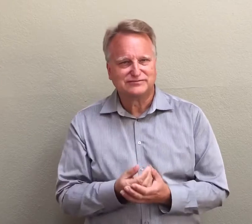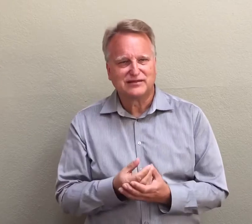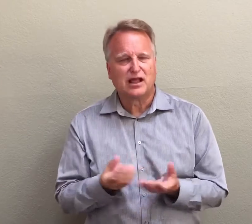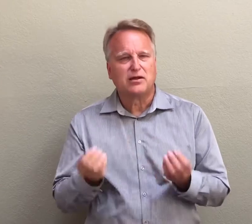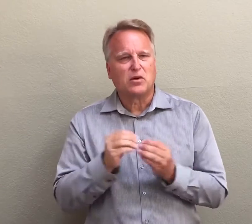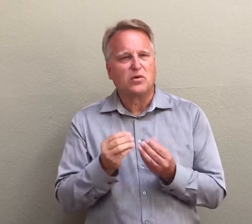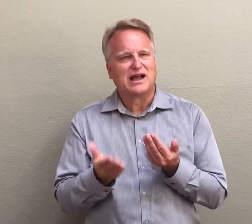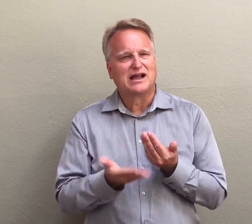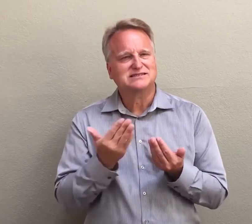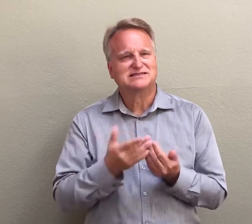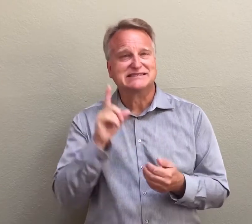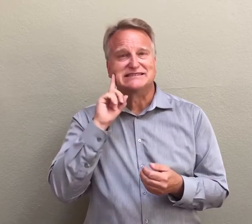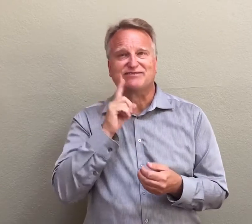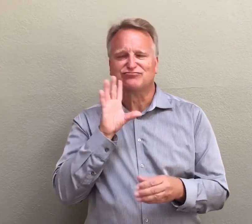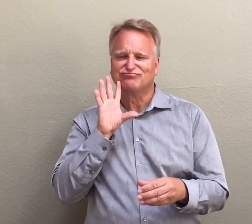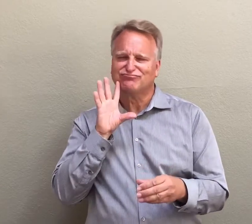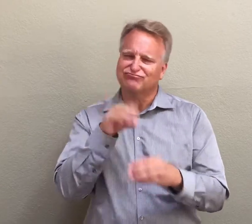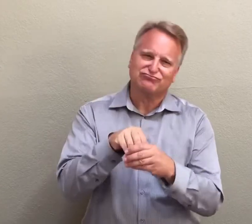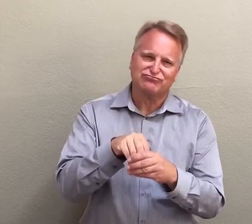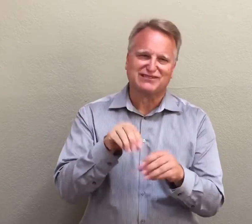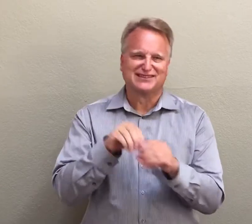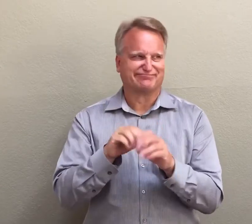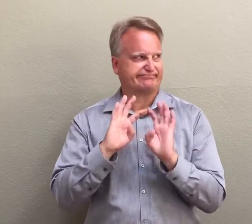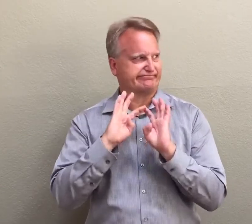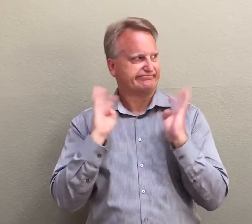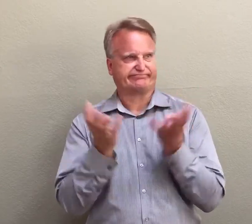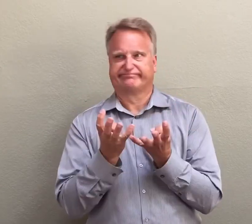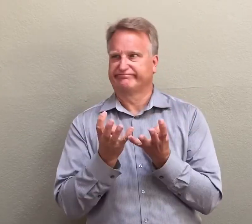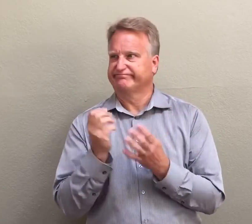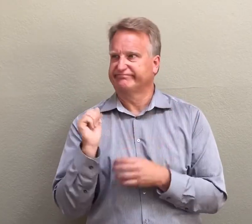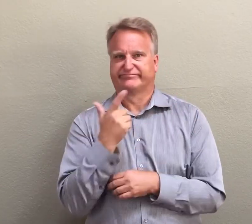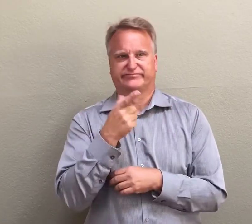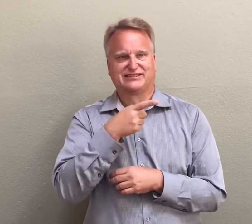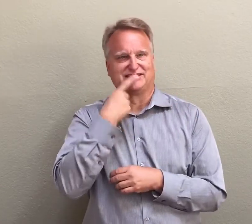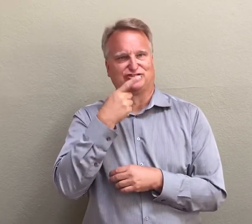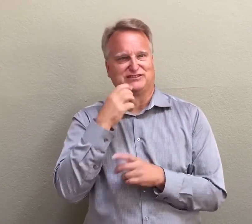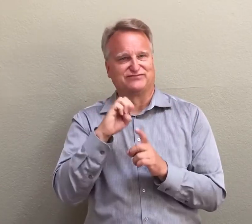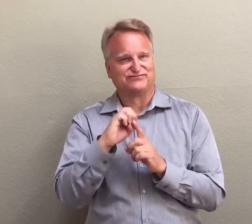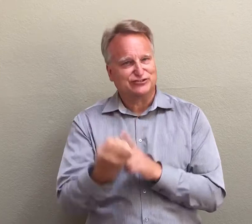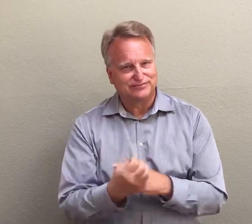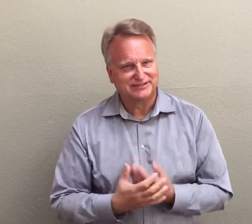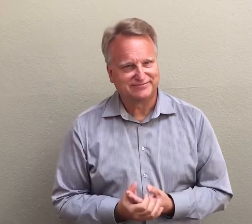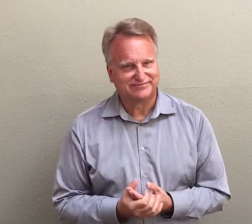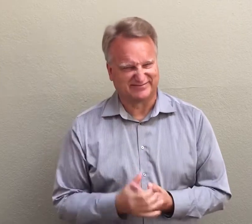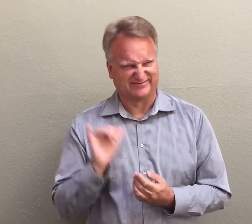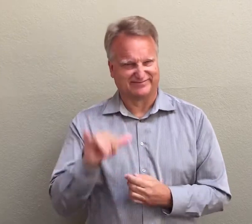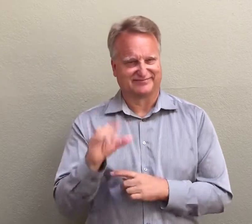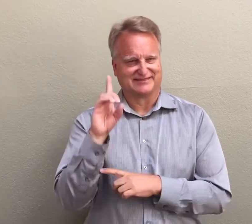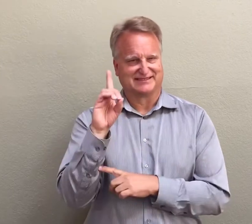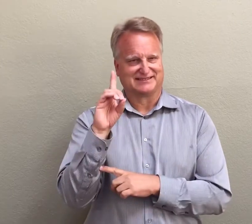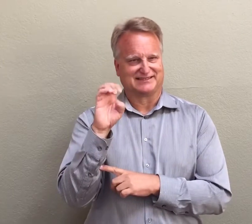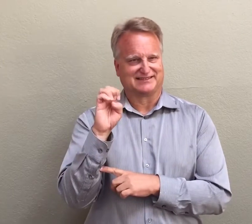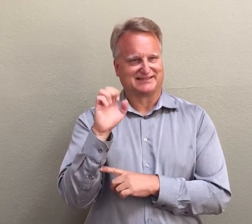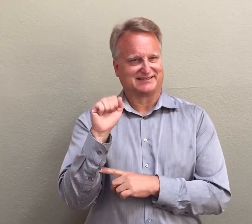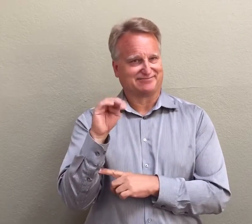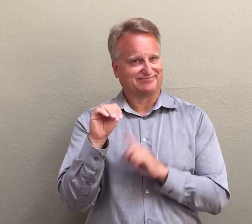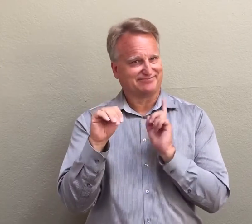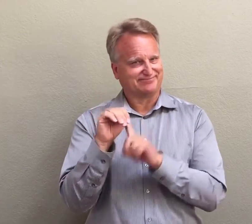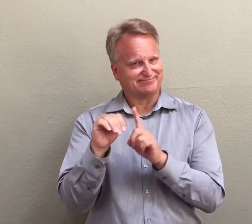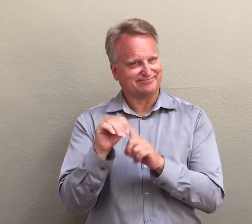and better opportunities to be more involved in an all-hearing environment. That’s what DEAM is.